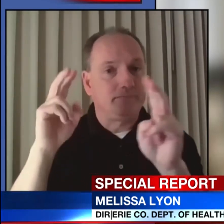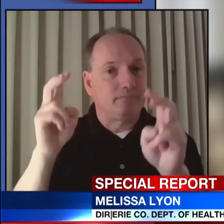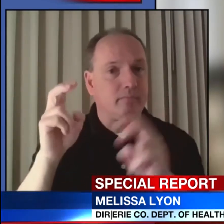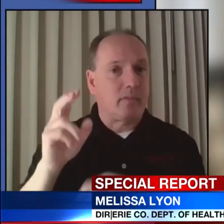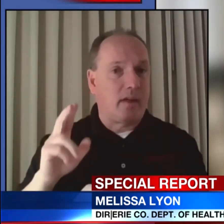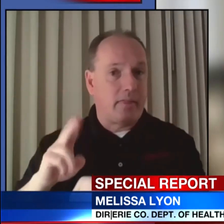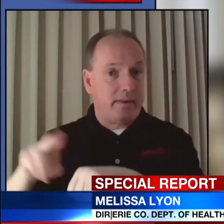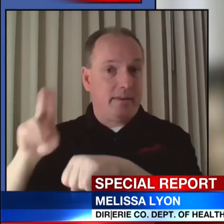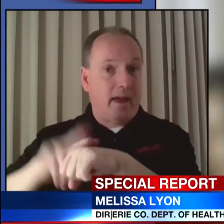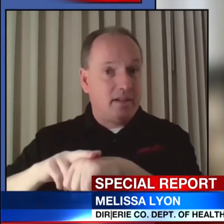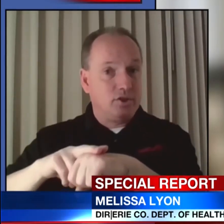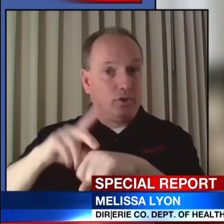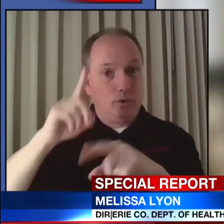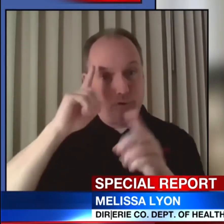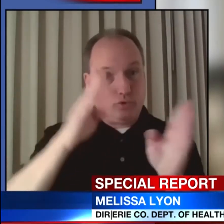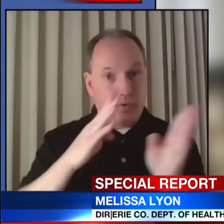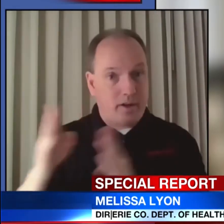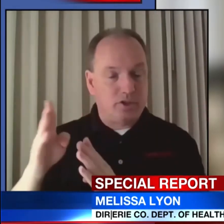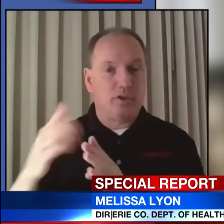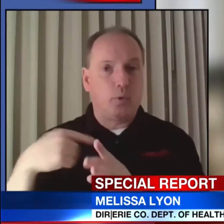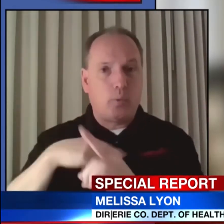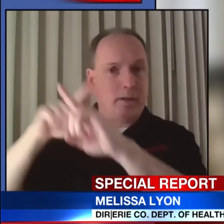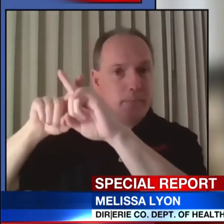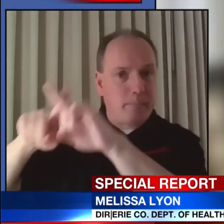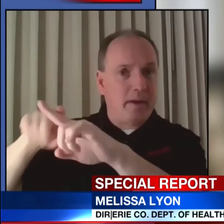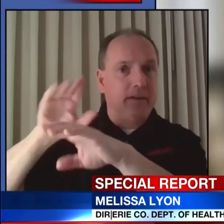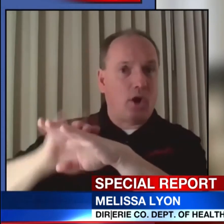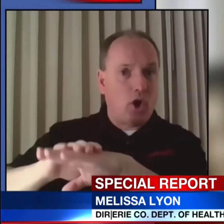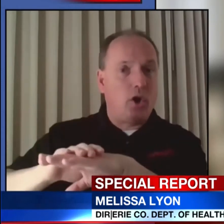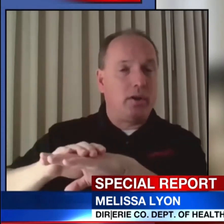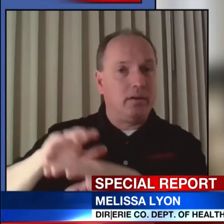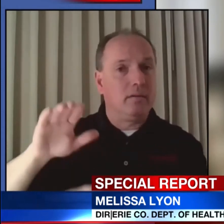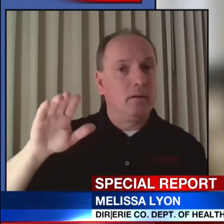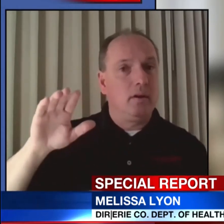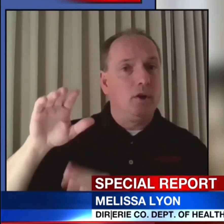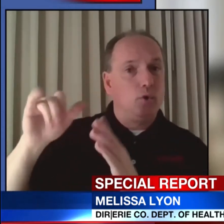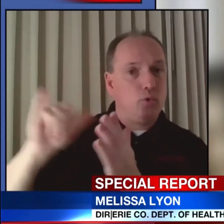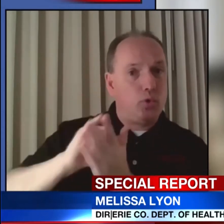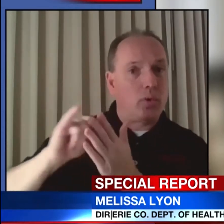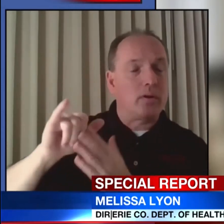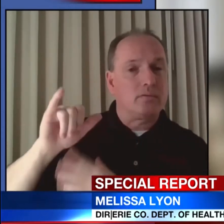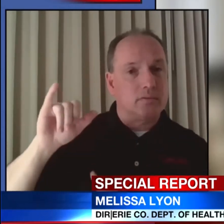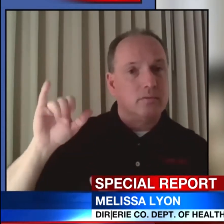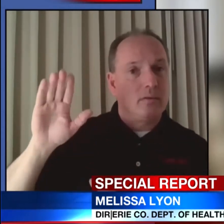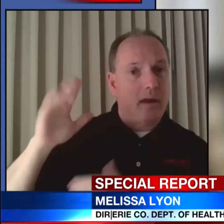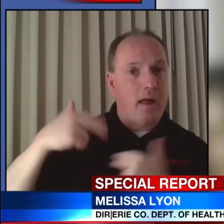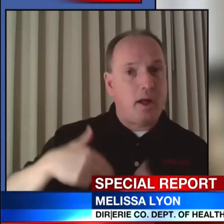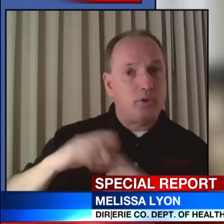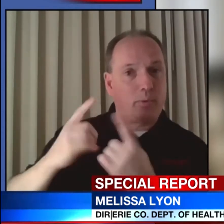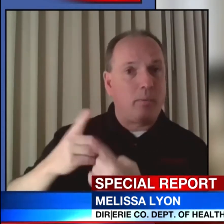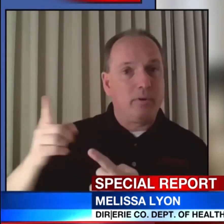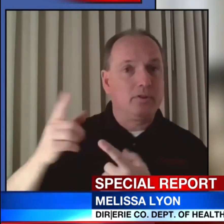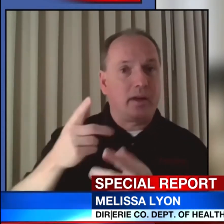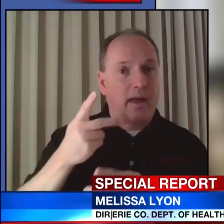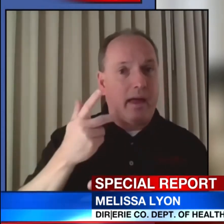COUNTY, NEW YORK. IF I DIDN'T TALK ABOUT THE PUBLIC HEALTH INFRASTRUCTURE. FROM A NATIONAL STRATEGY, WE WILL RELY HEAVILY ON THE